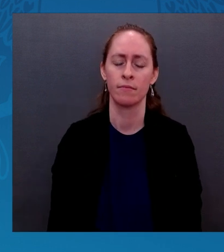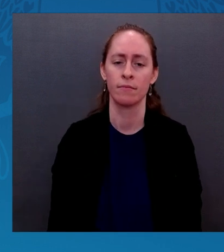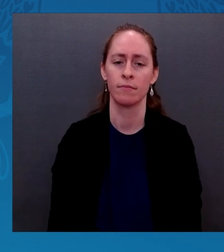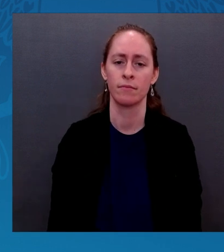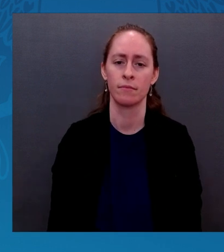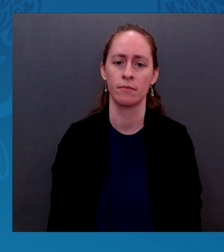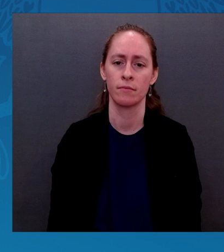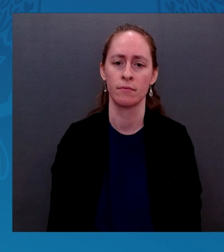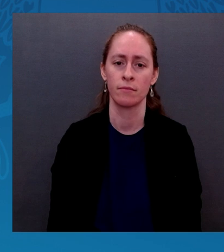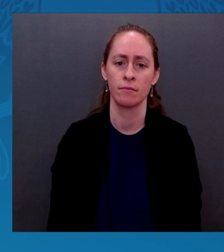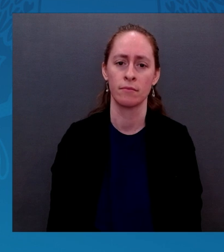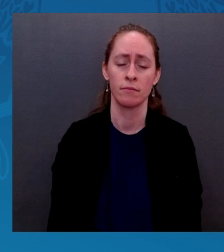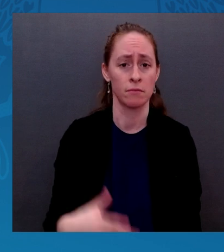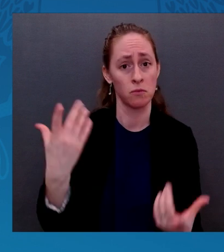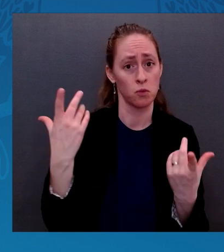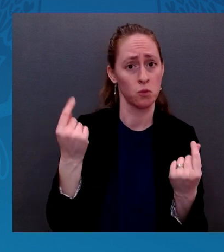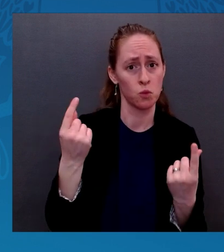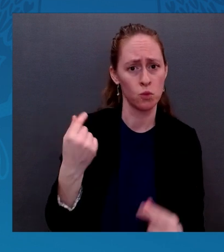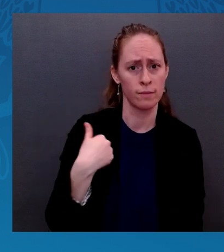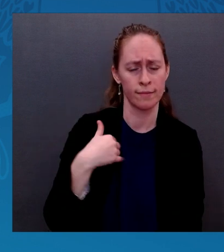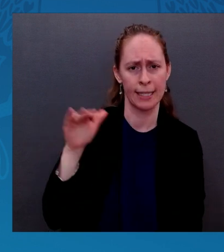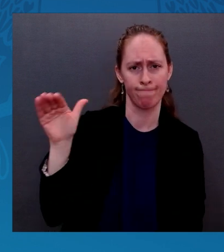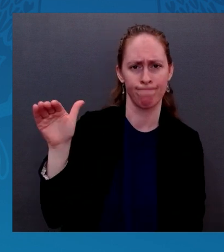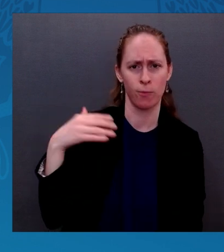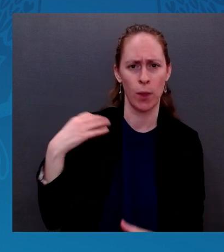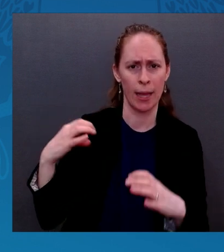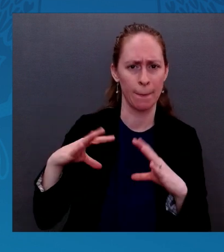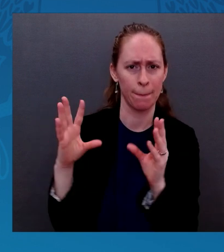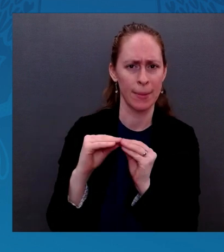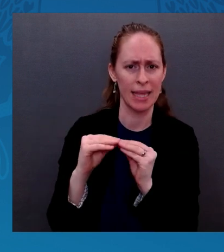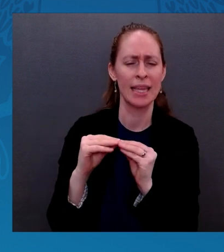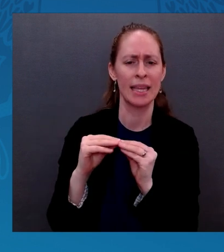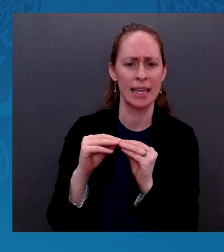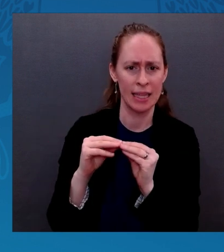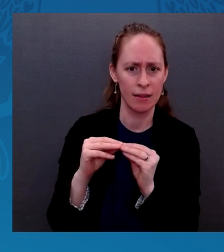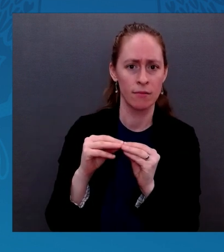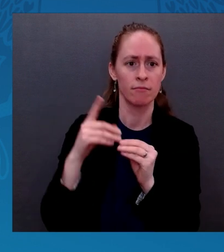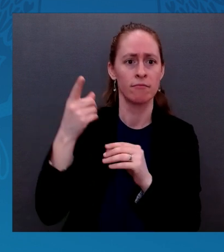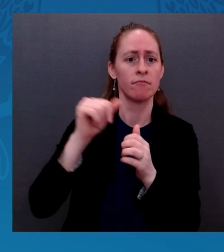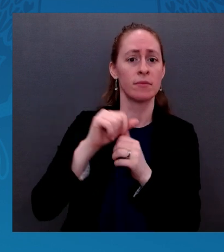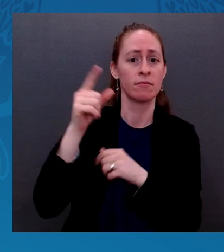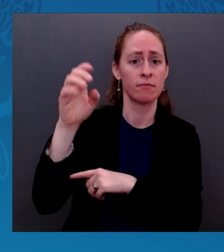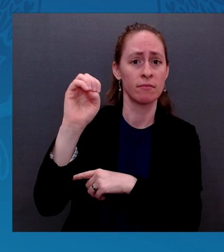and the mayor who came to one of our residents home,